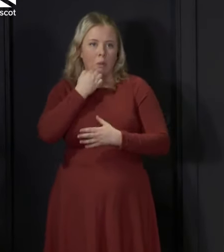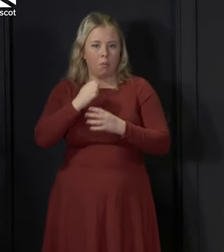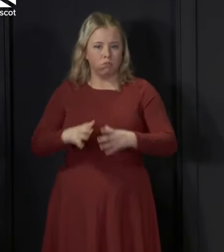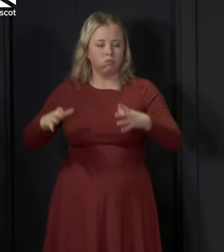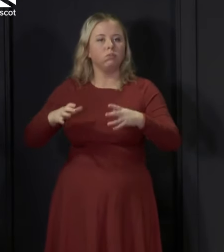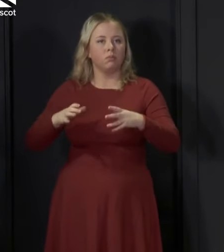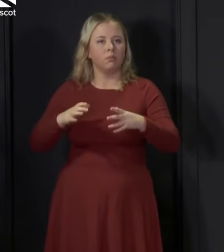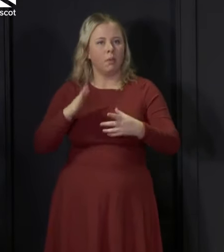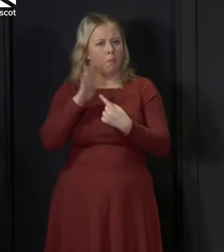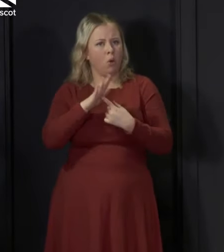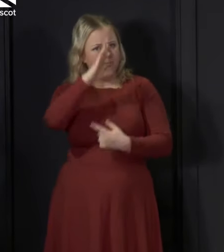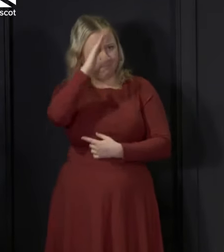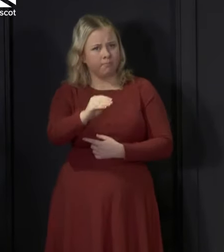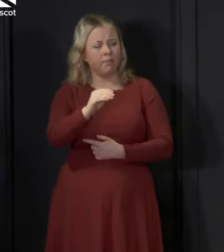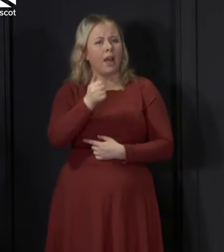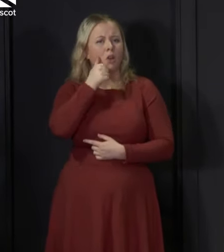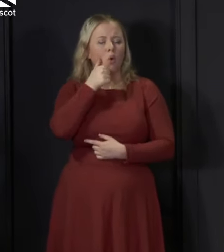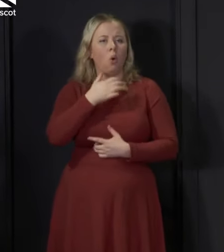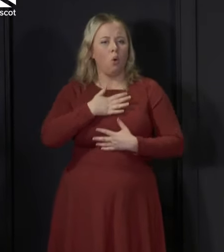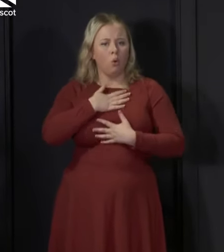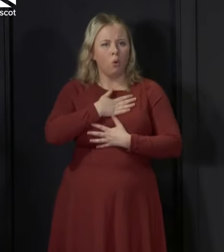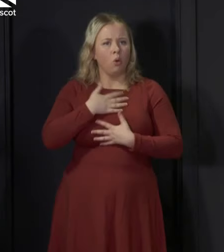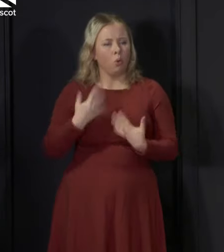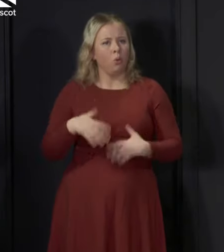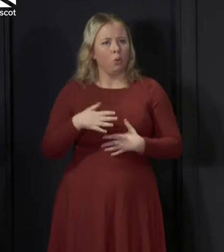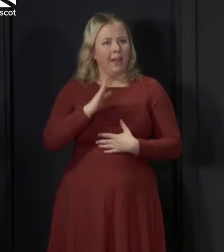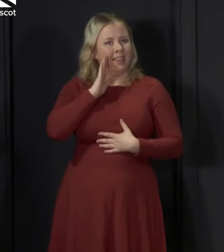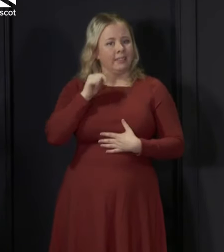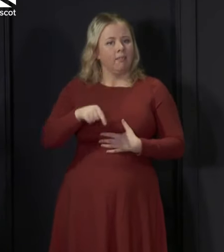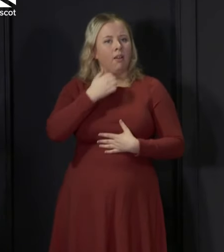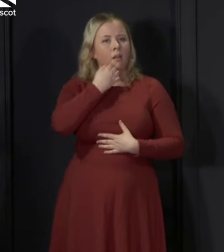I know how upsetting these numbers are to listen to, because I know how upsetting they